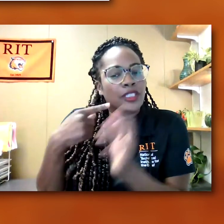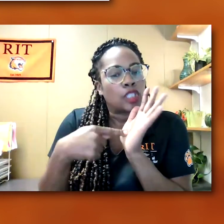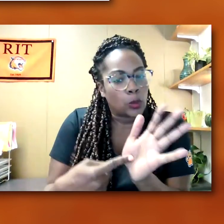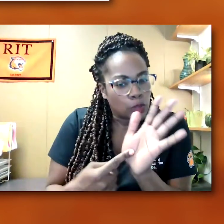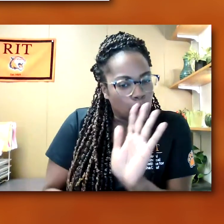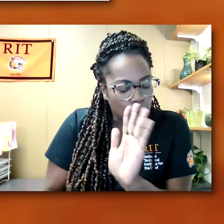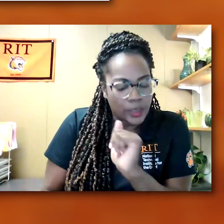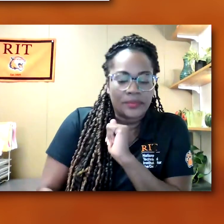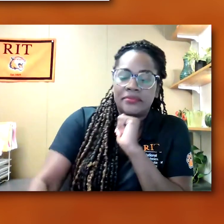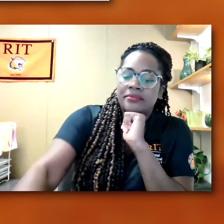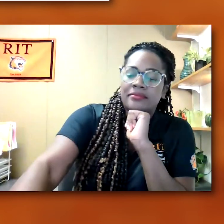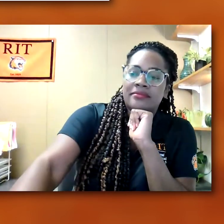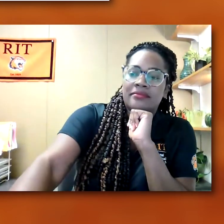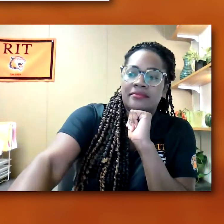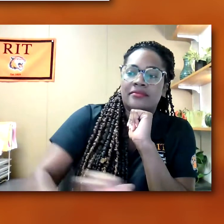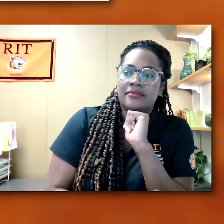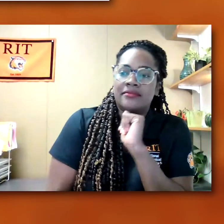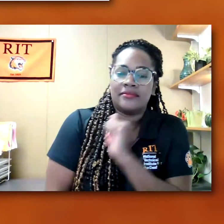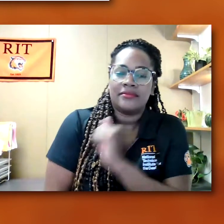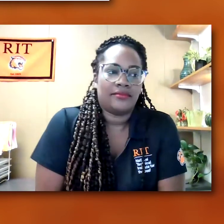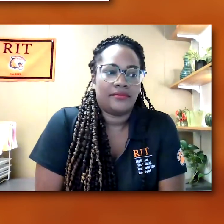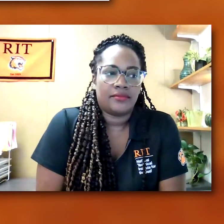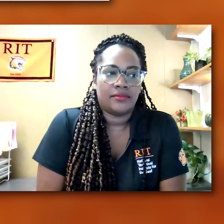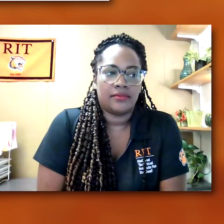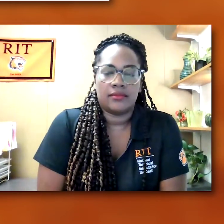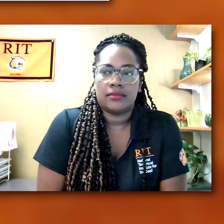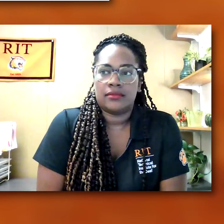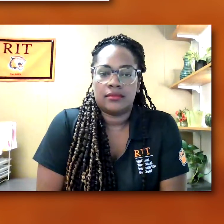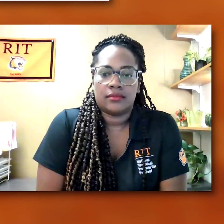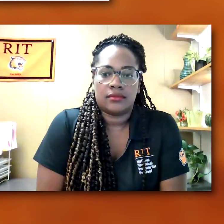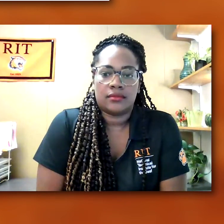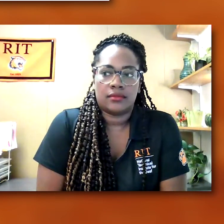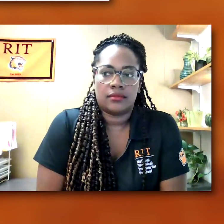I know you all have been wondering about the prizes, so give me a second here, and I'll show you what they are.